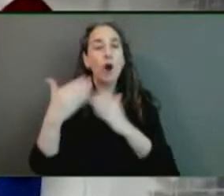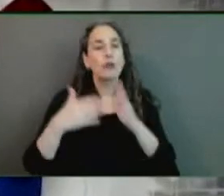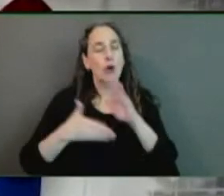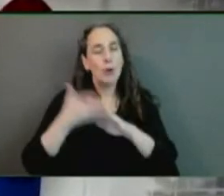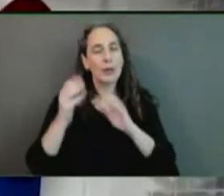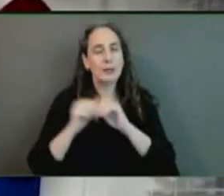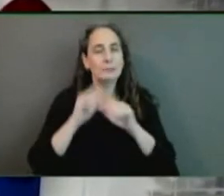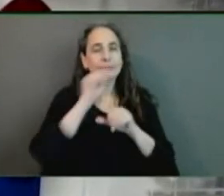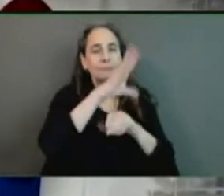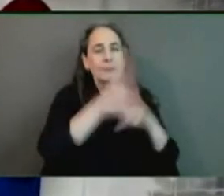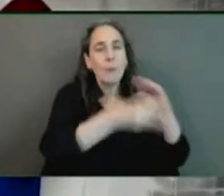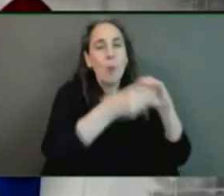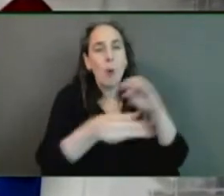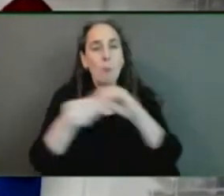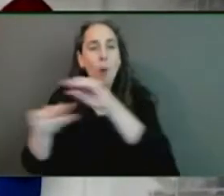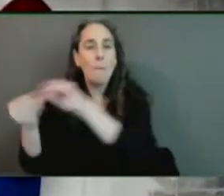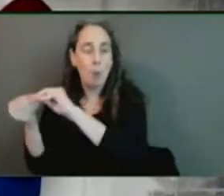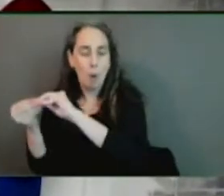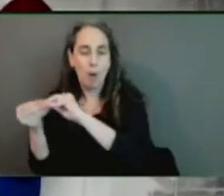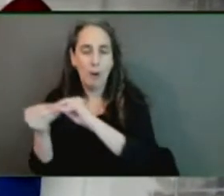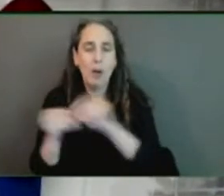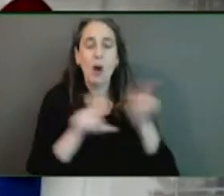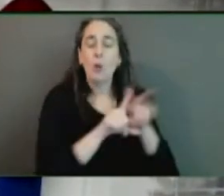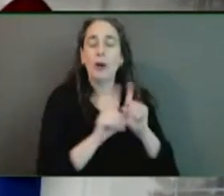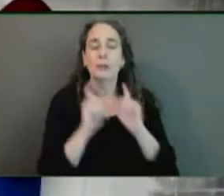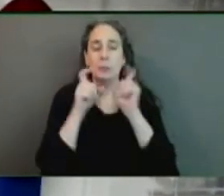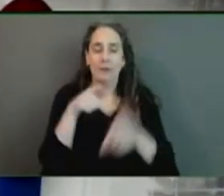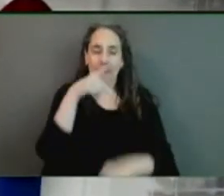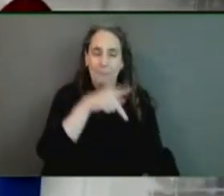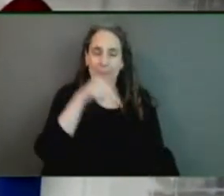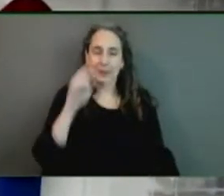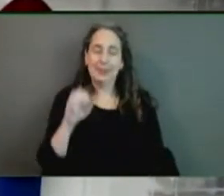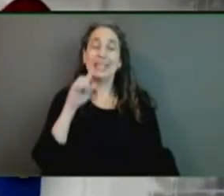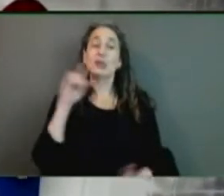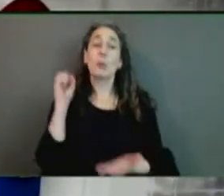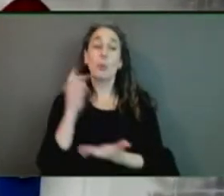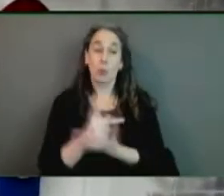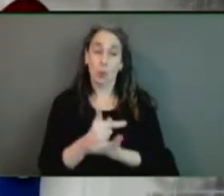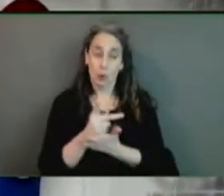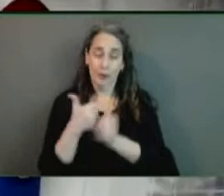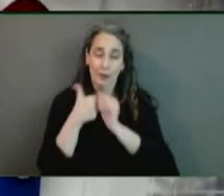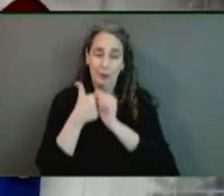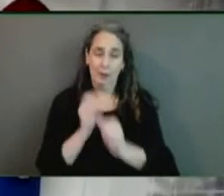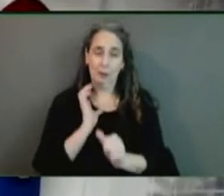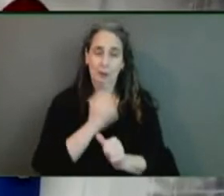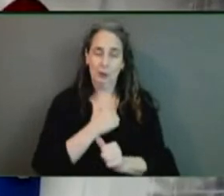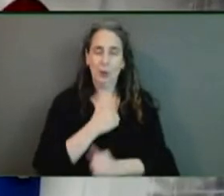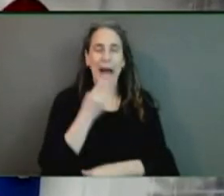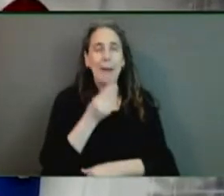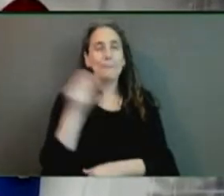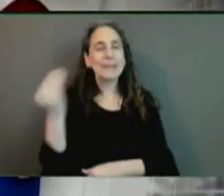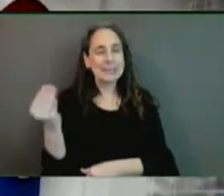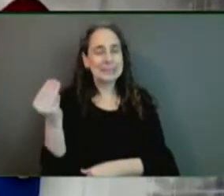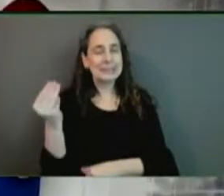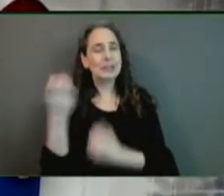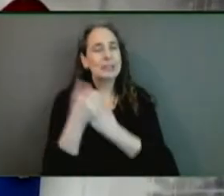replenishment on a regular basis , and we also provide PPE in